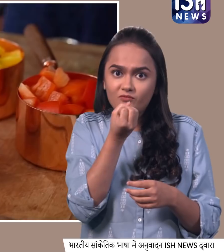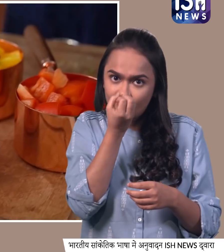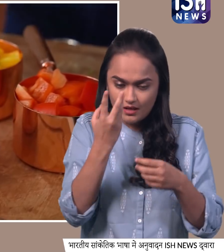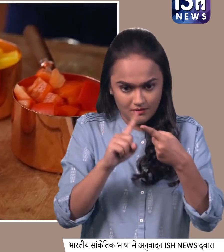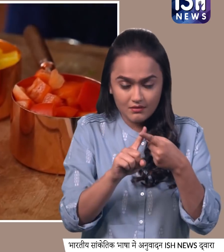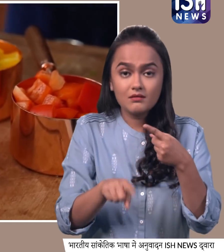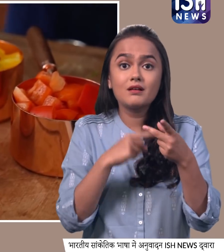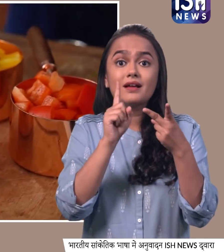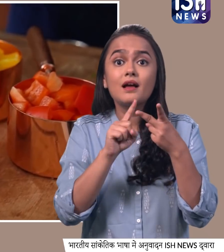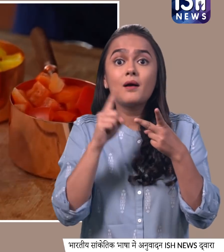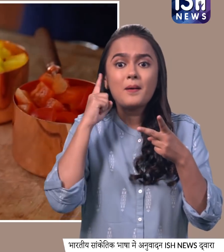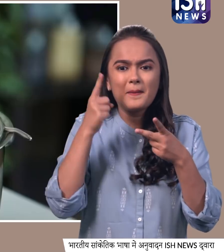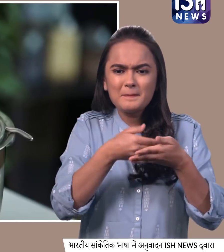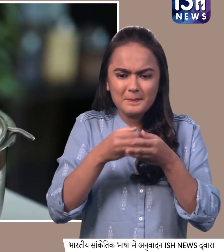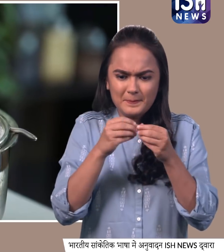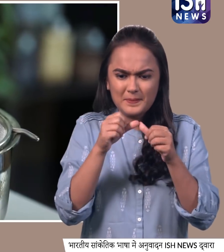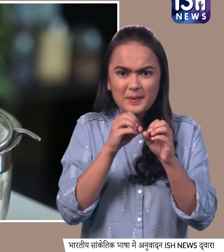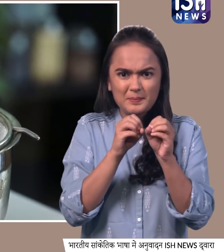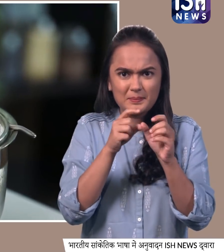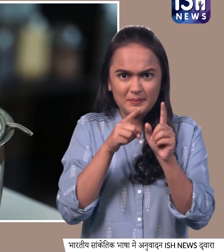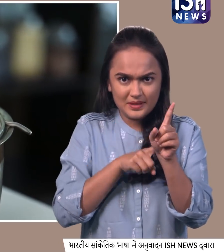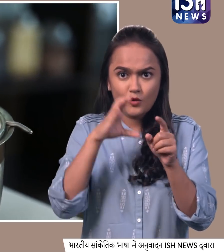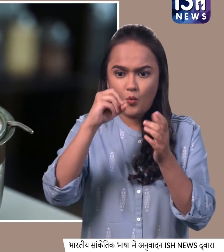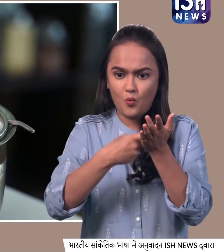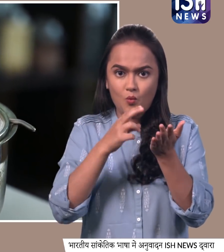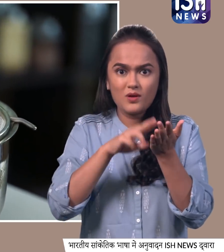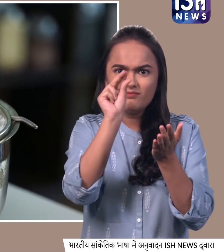1 cup finely and roundly chopped babycorn,